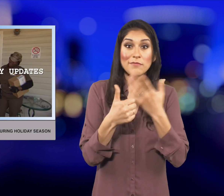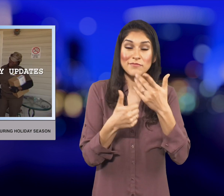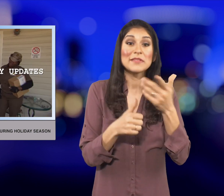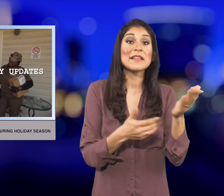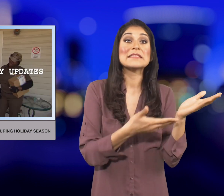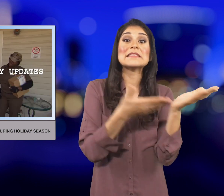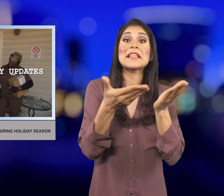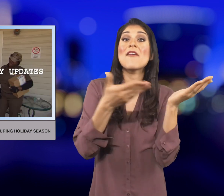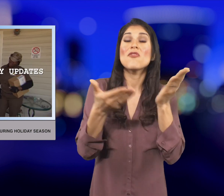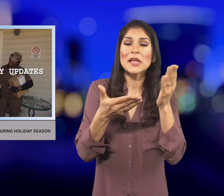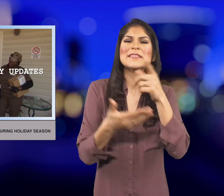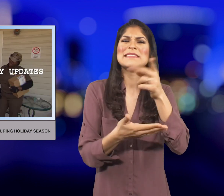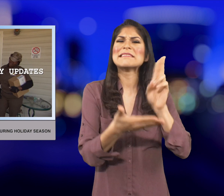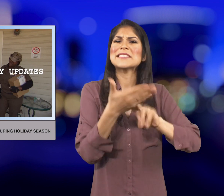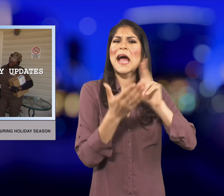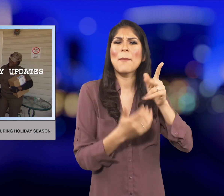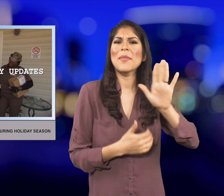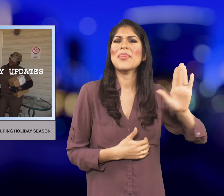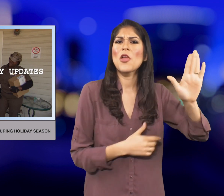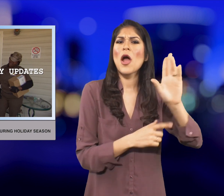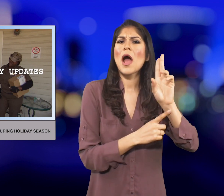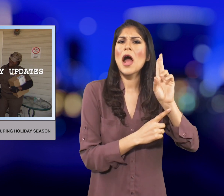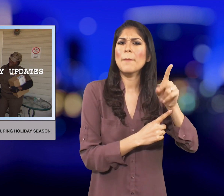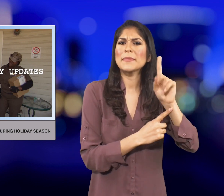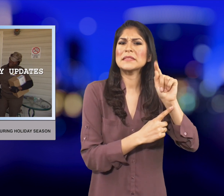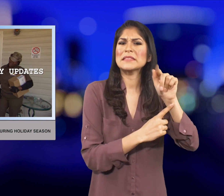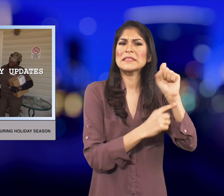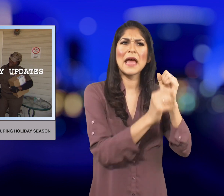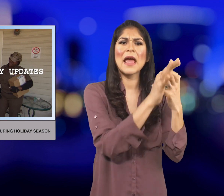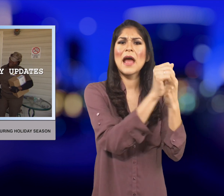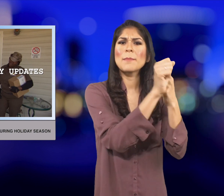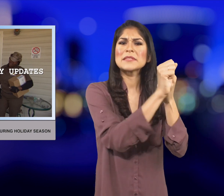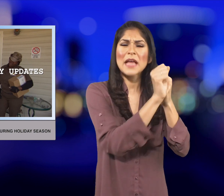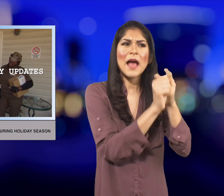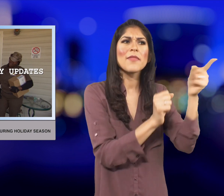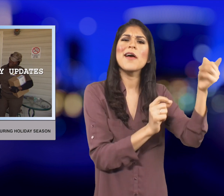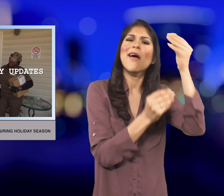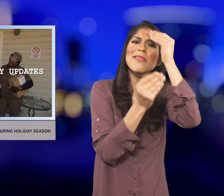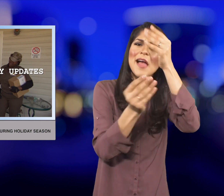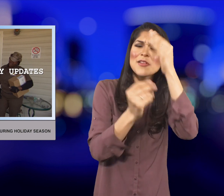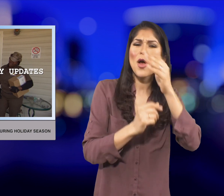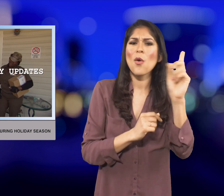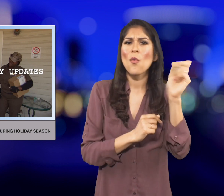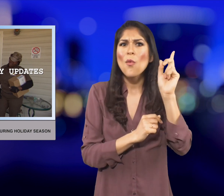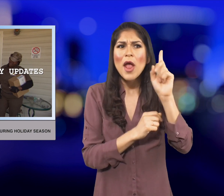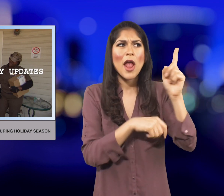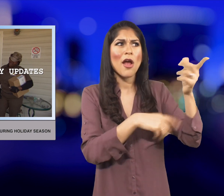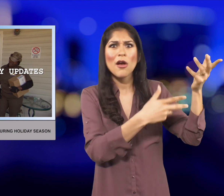Number one: Sign up for delivery updates that send you updates and drop-off times to keep